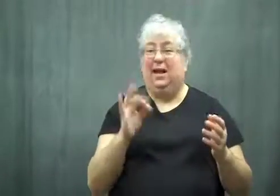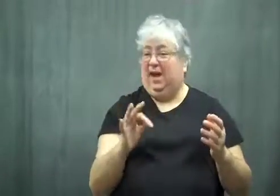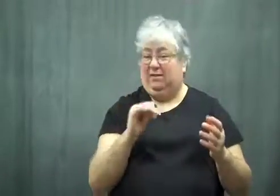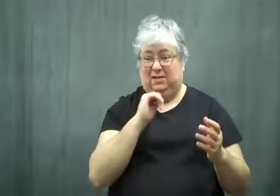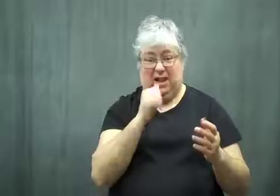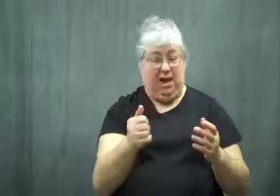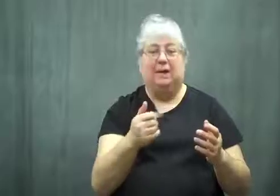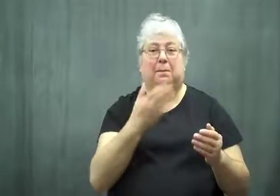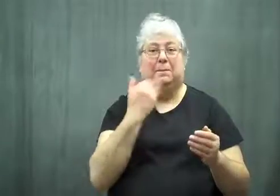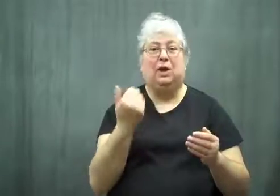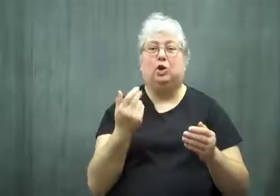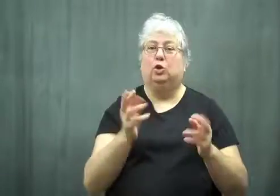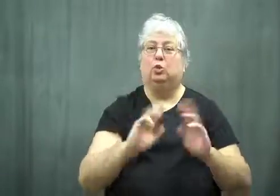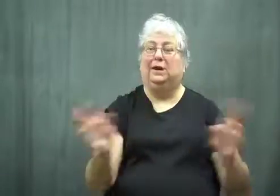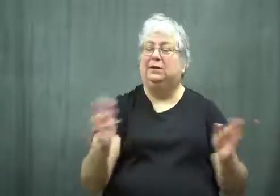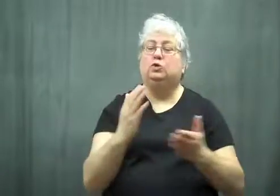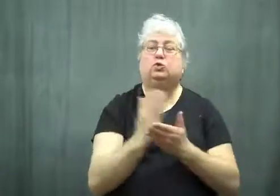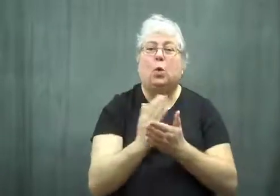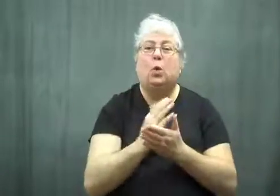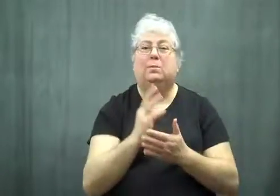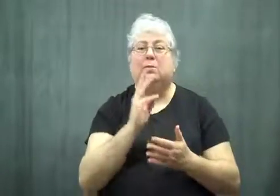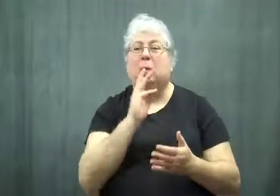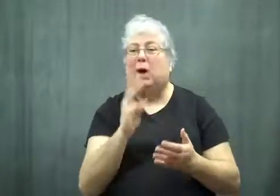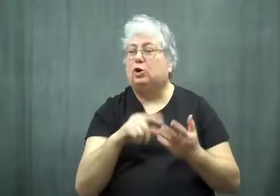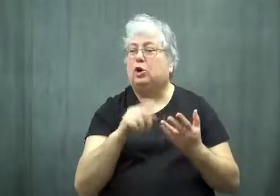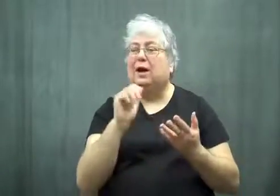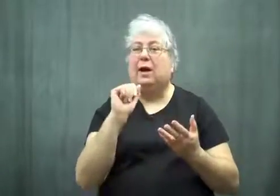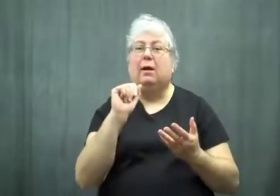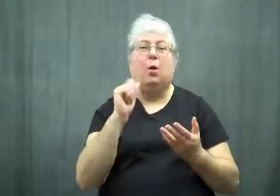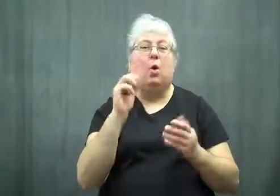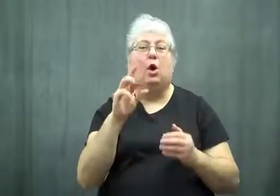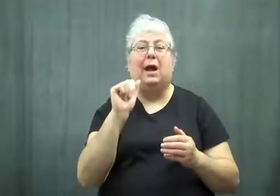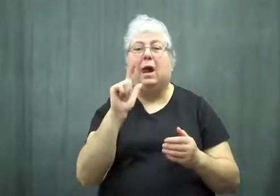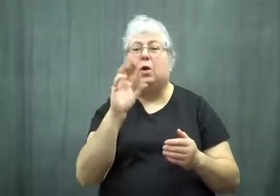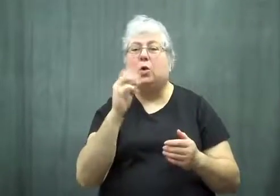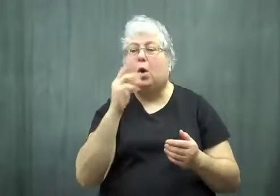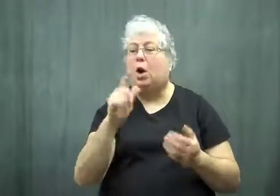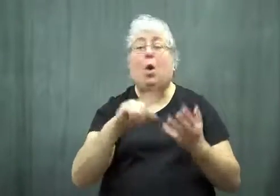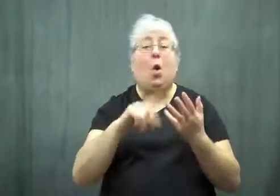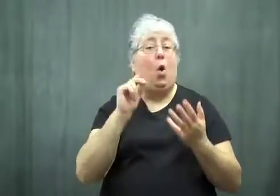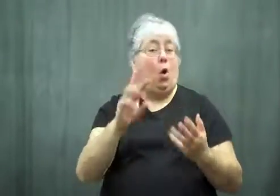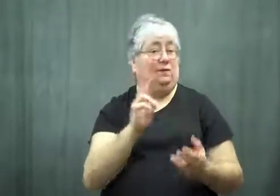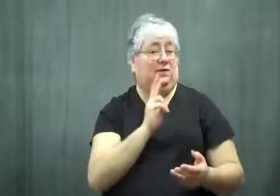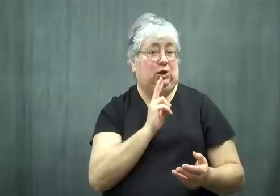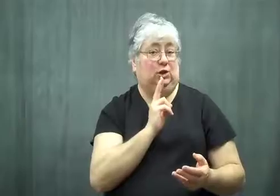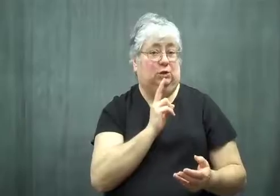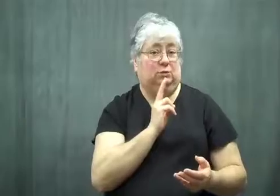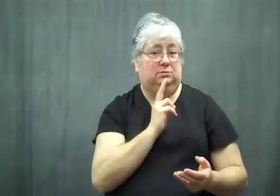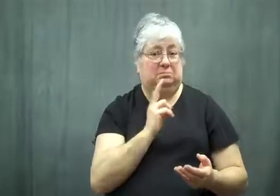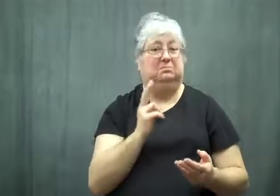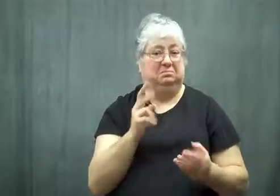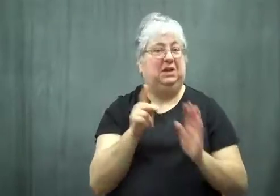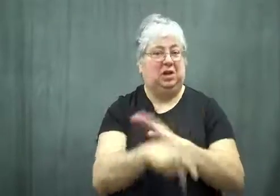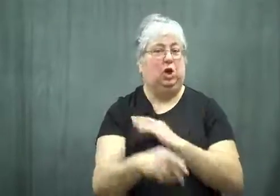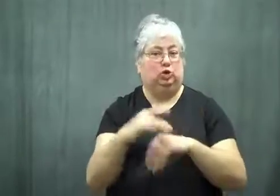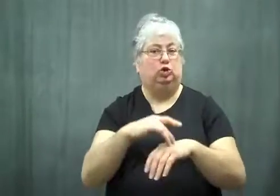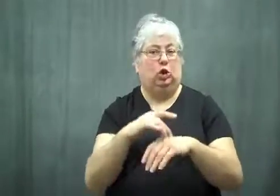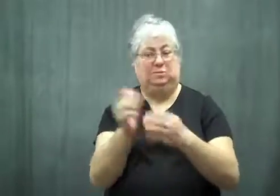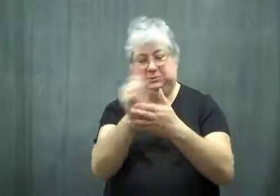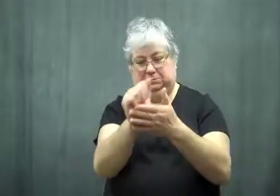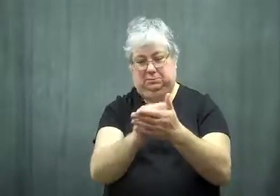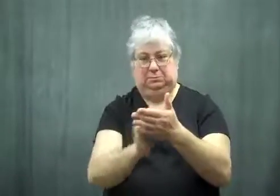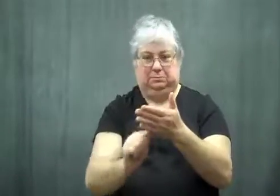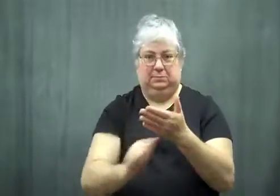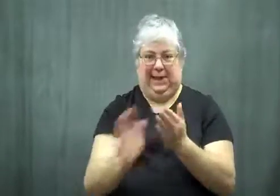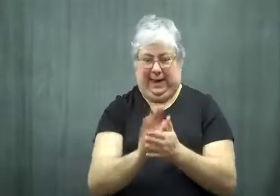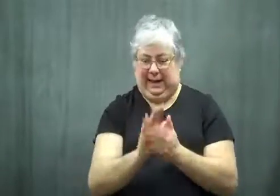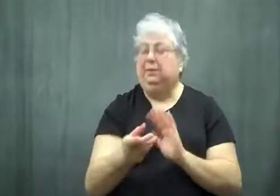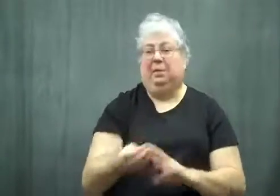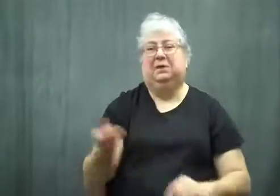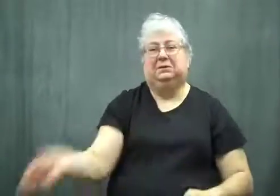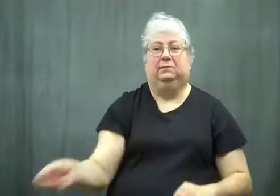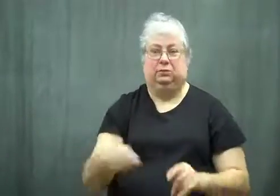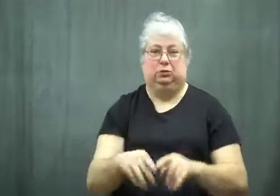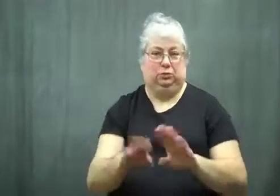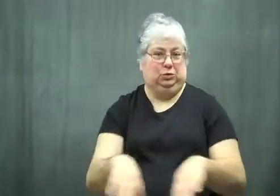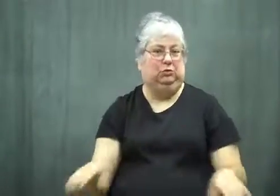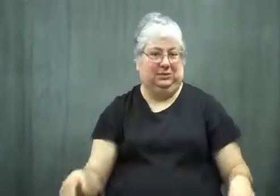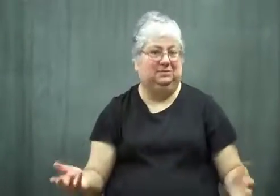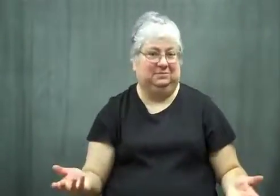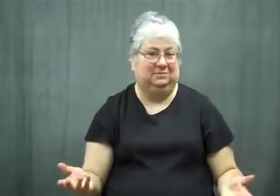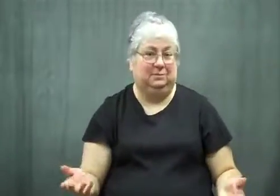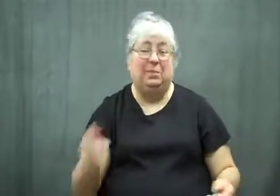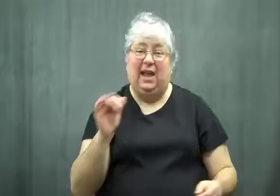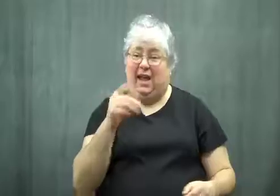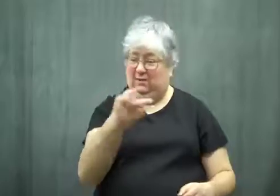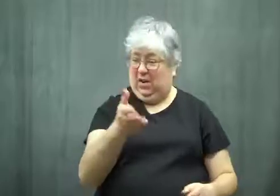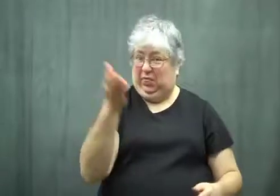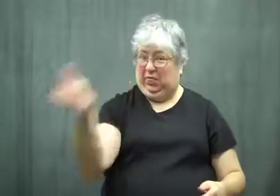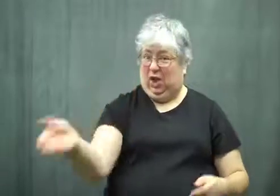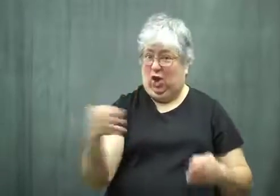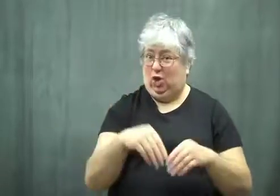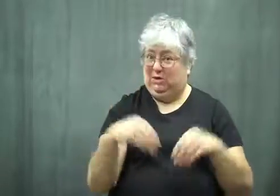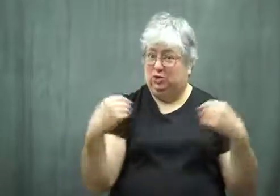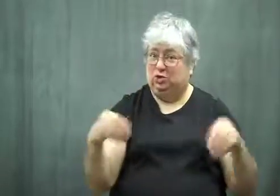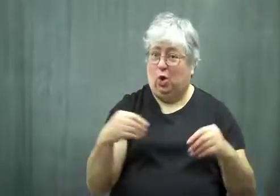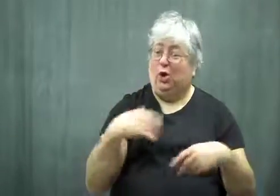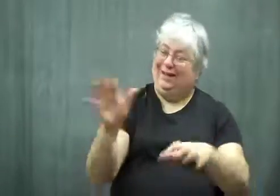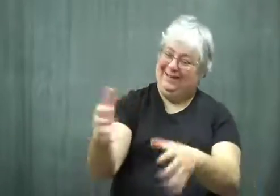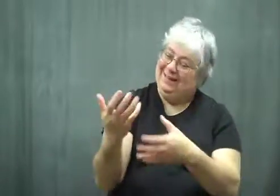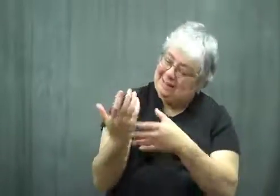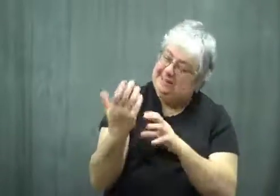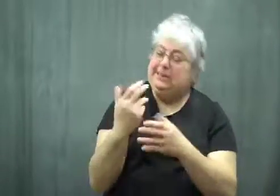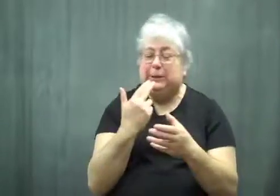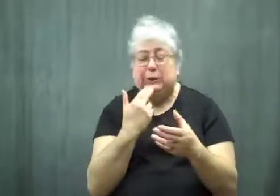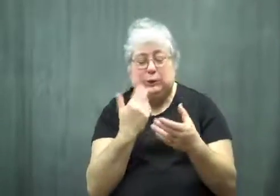If not, clean it with soap and water or alcohol or even vinegar to kill germs.